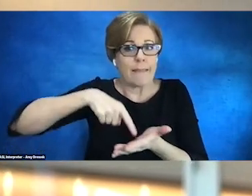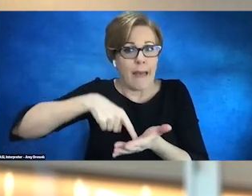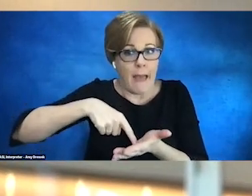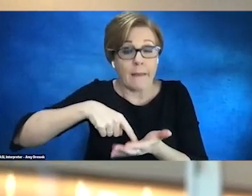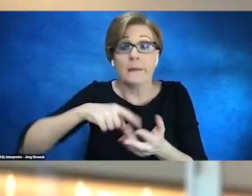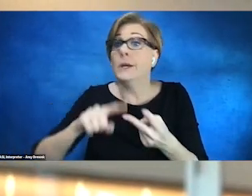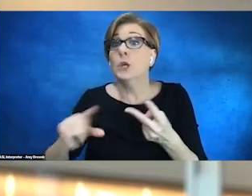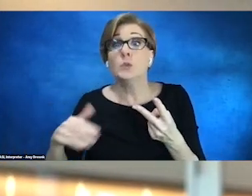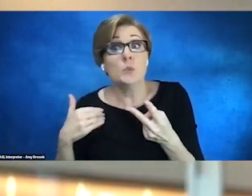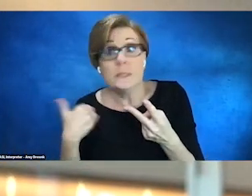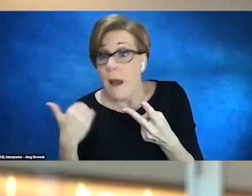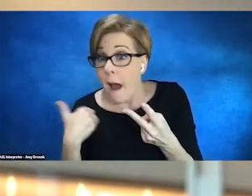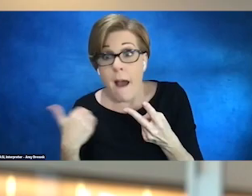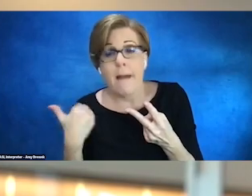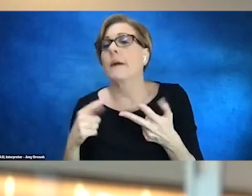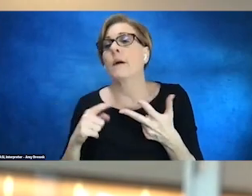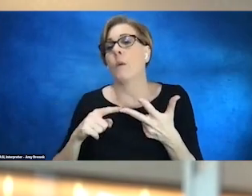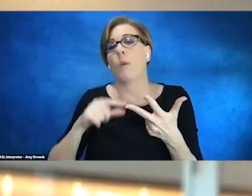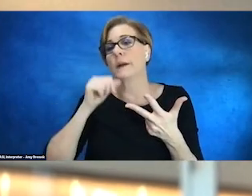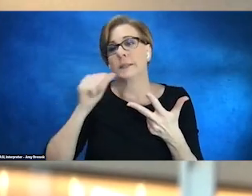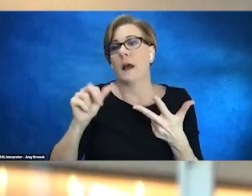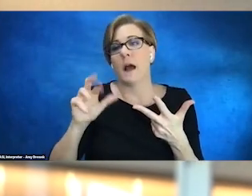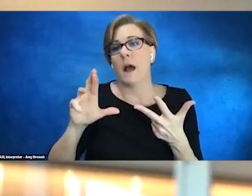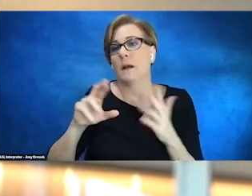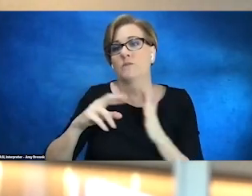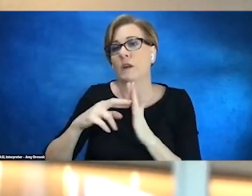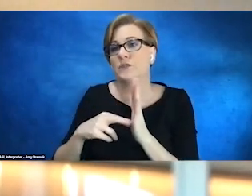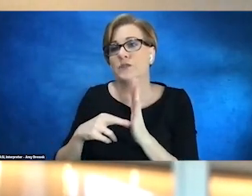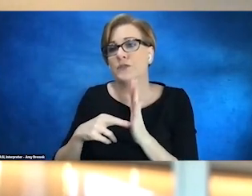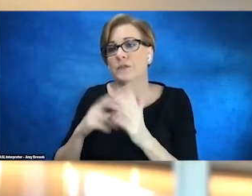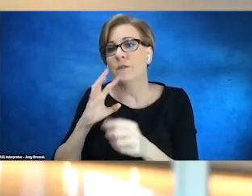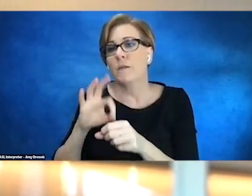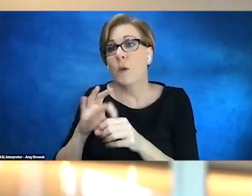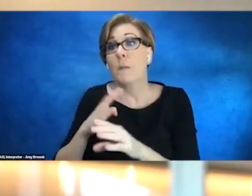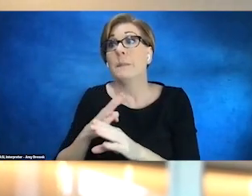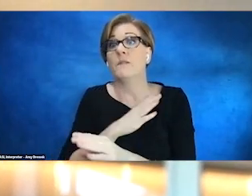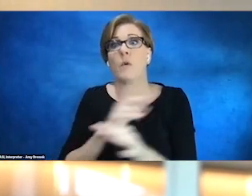be able to participate or they were not registered at all within our voter registration system